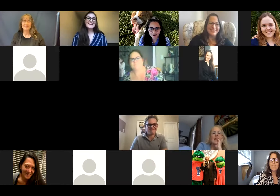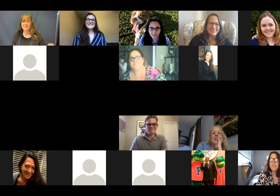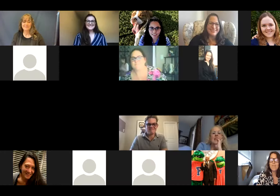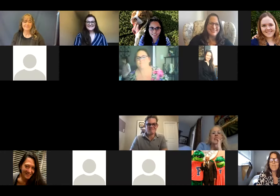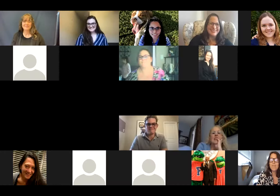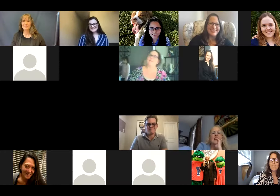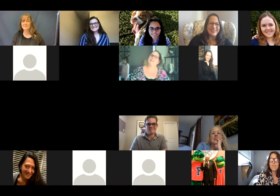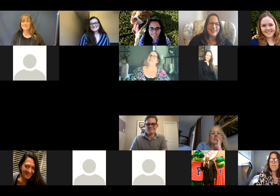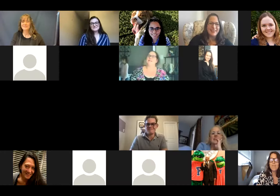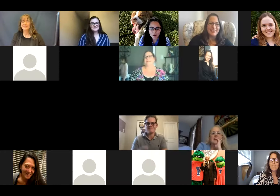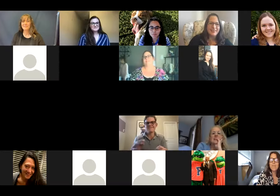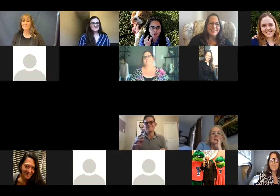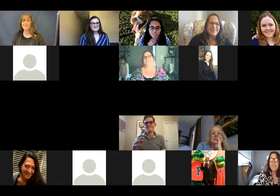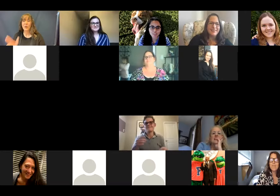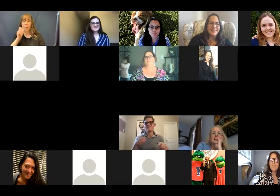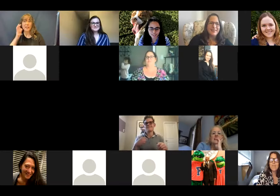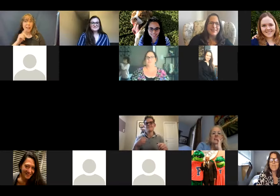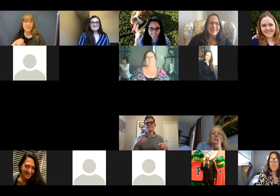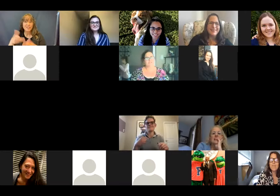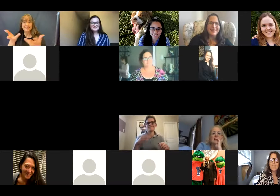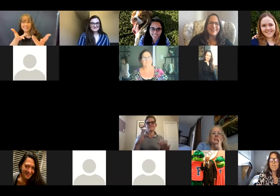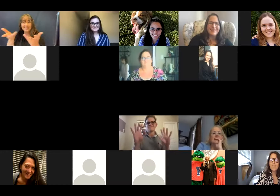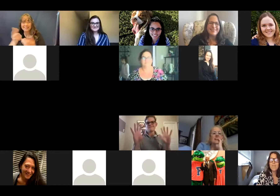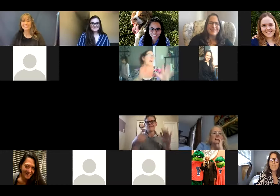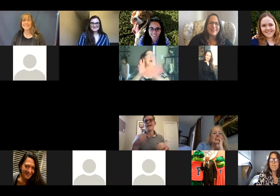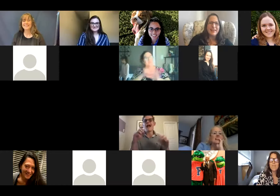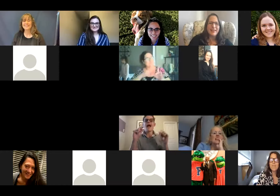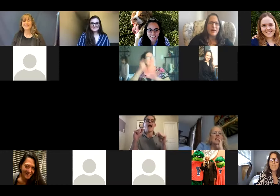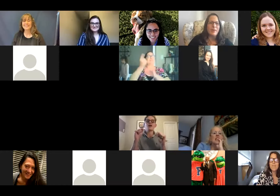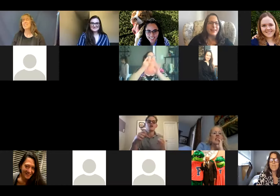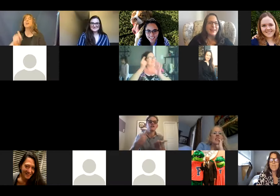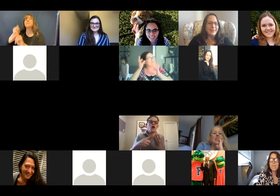Dr. Miller. >> DR. DANIELLE RASTETTER: I mean, I kind